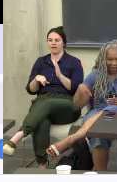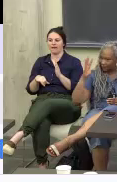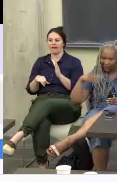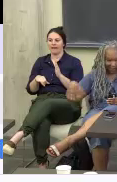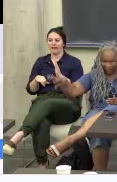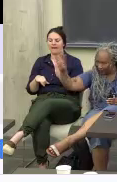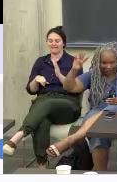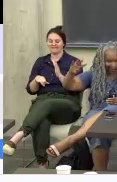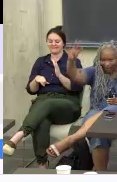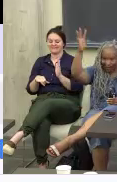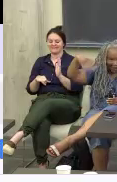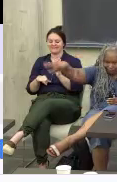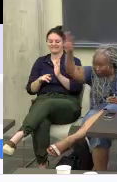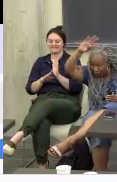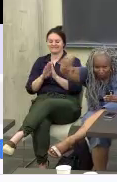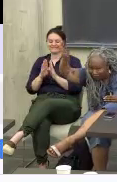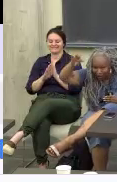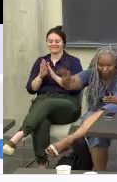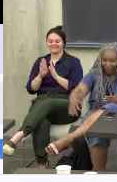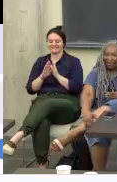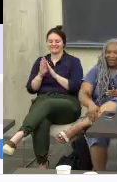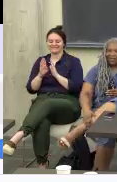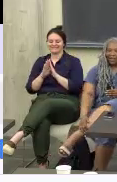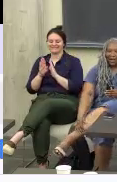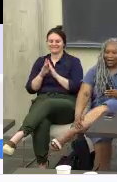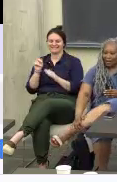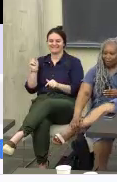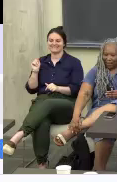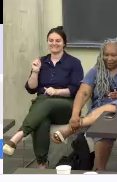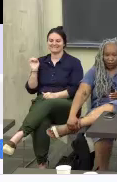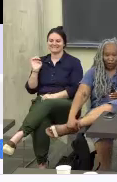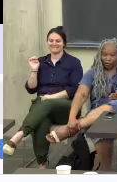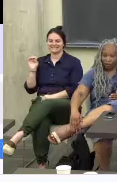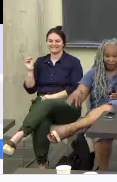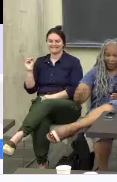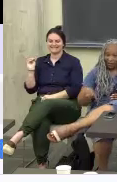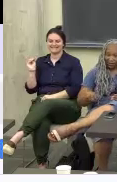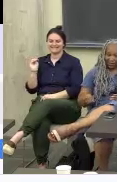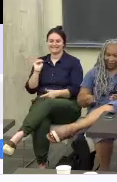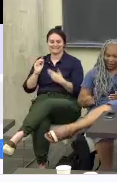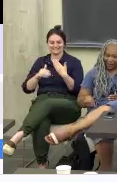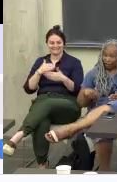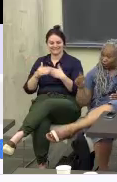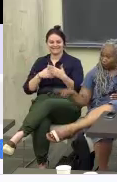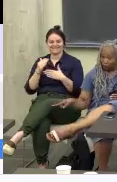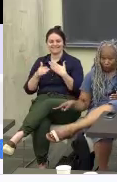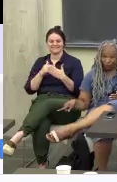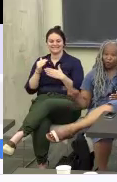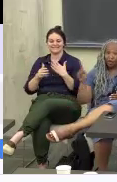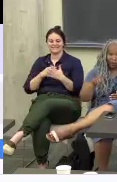like i see the TEM to see process where you've been in the direction you've worked for people